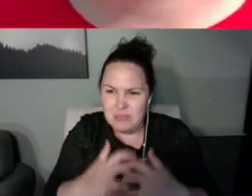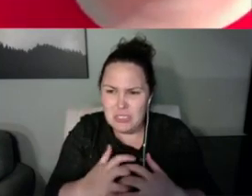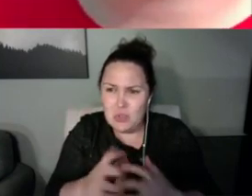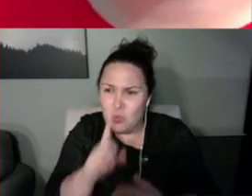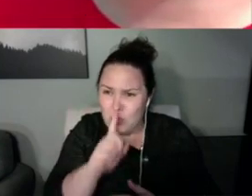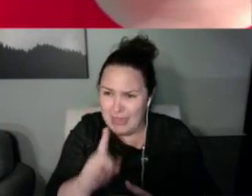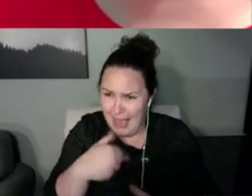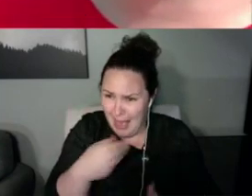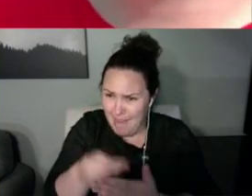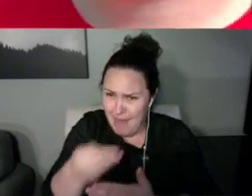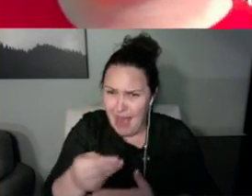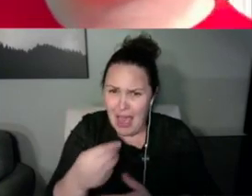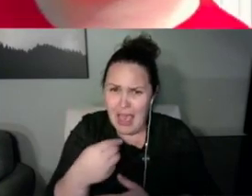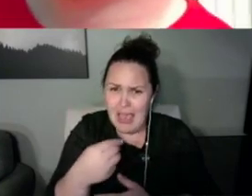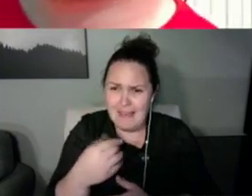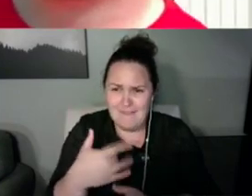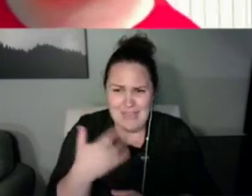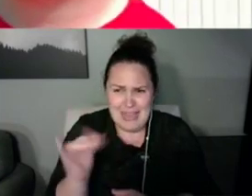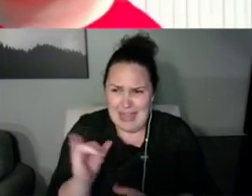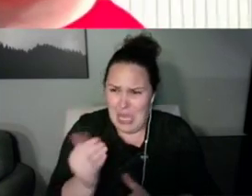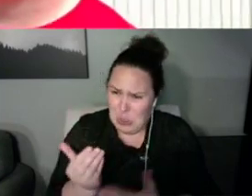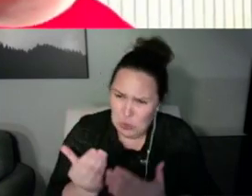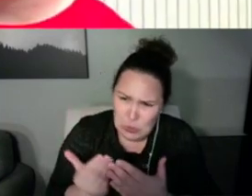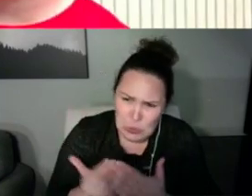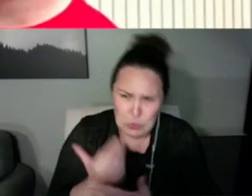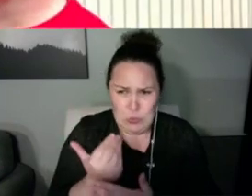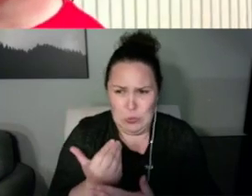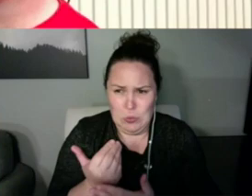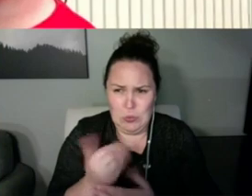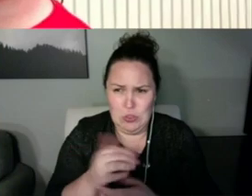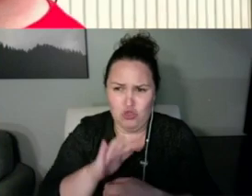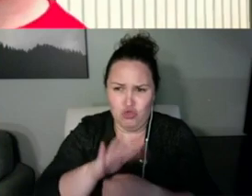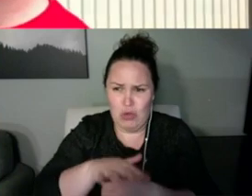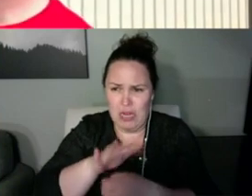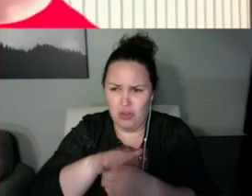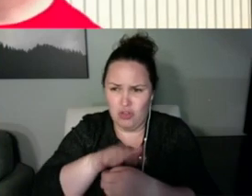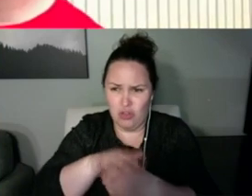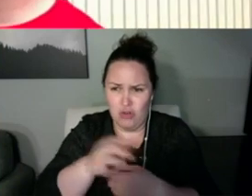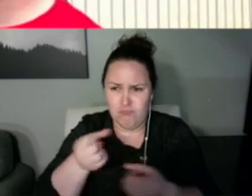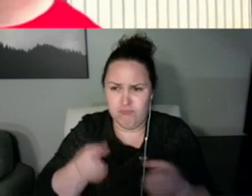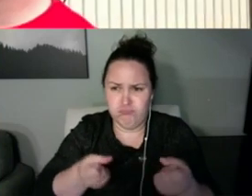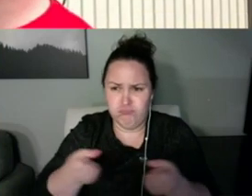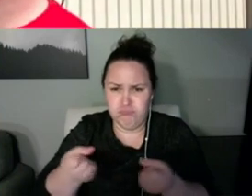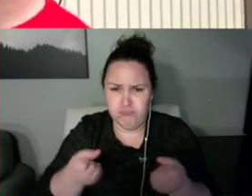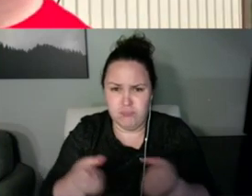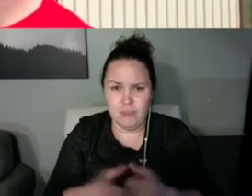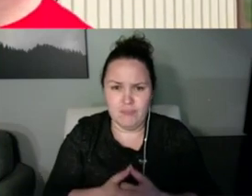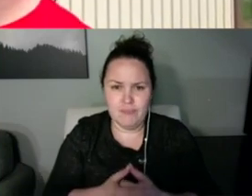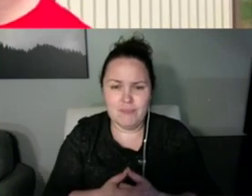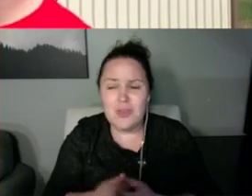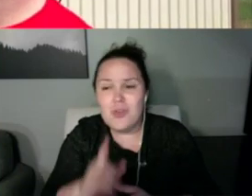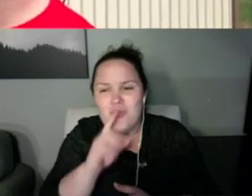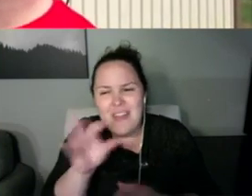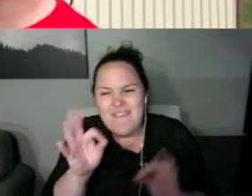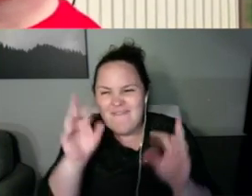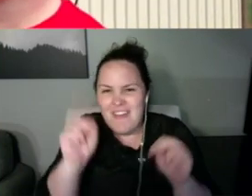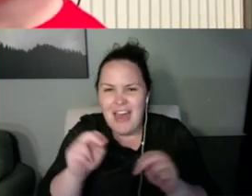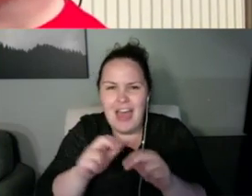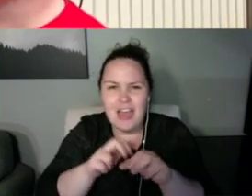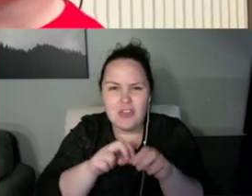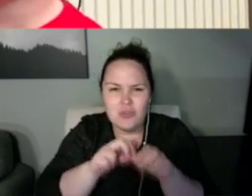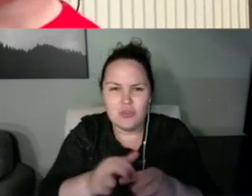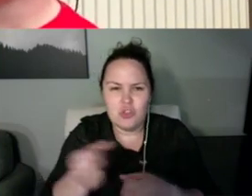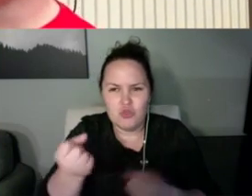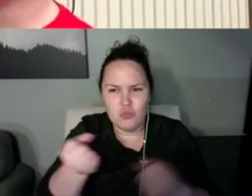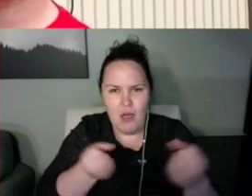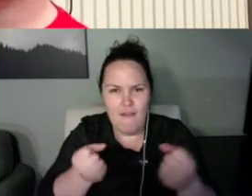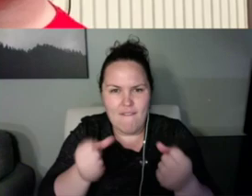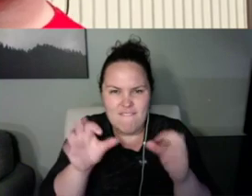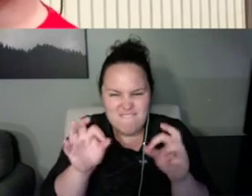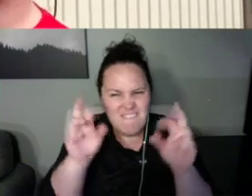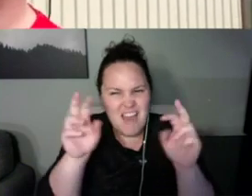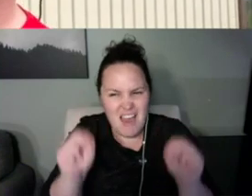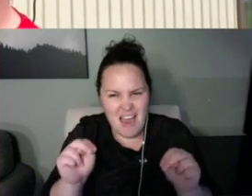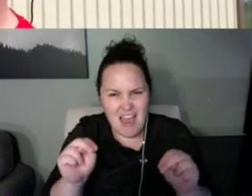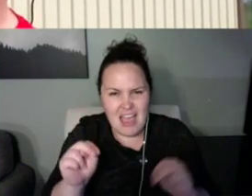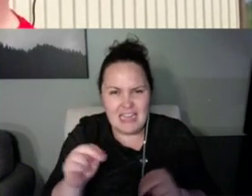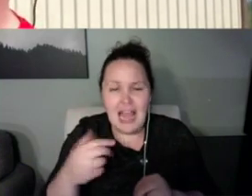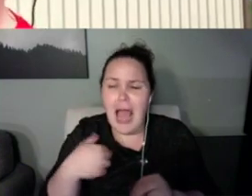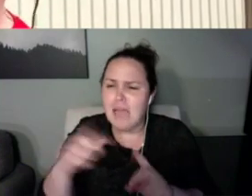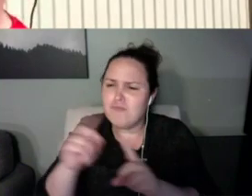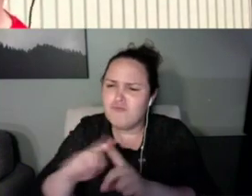new tractor when I got it. And so like I say it's fun to drive and like I said I do a lot